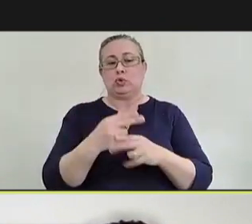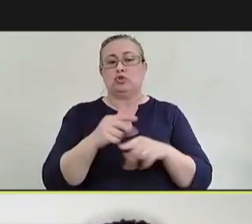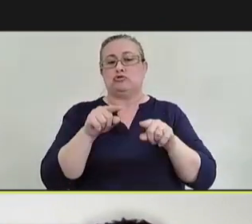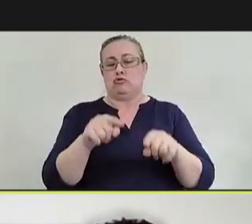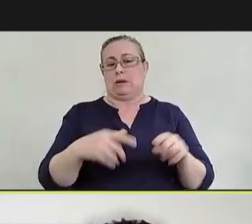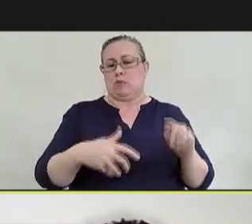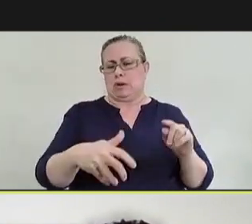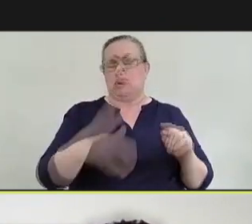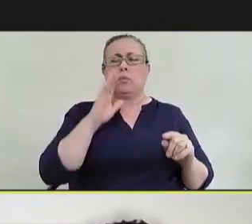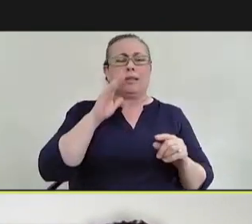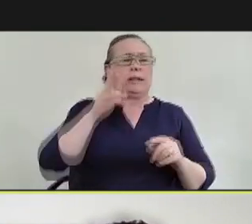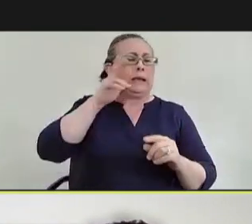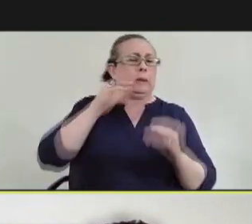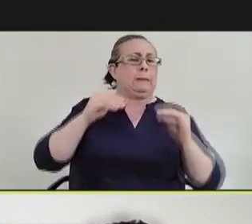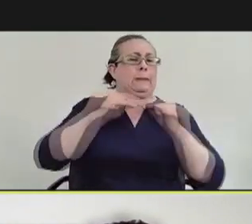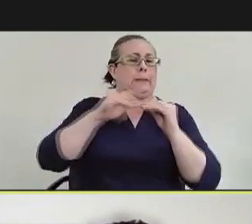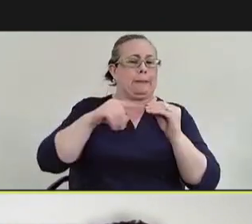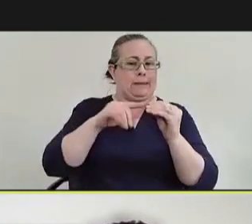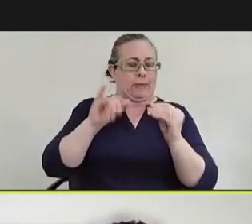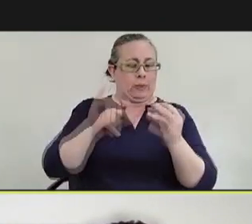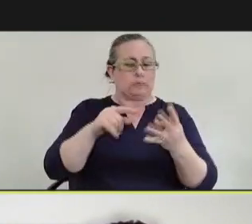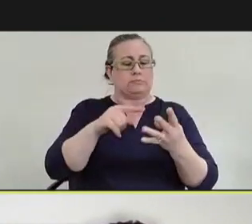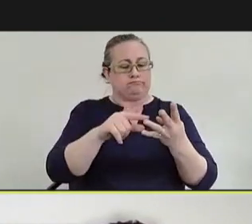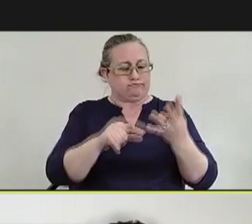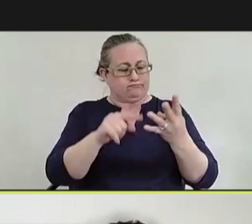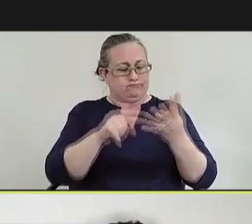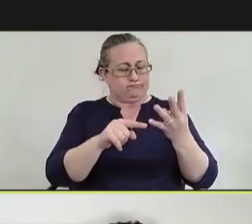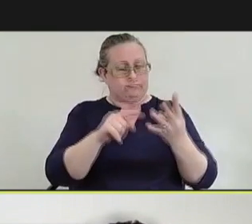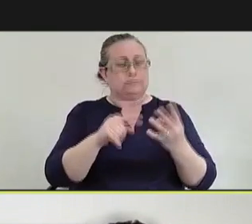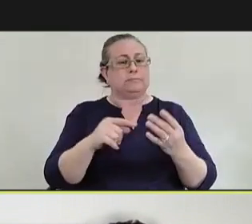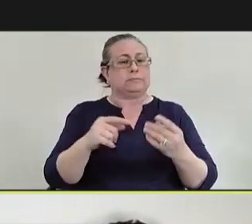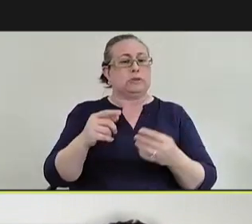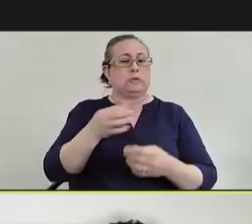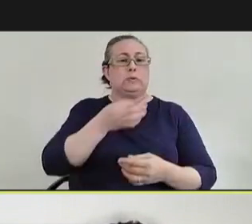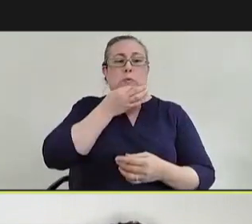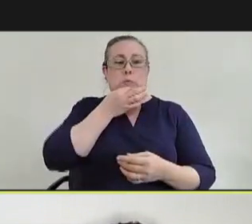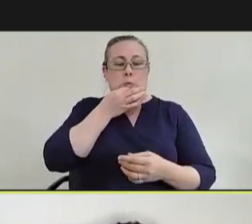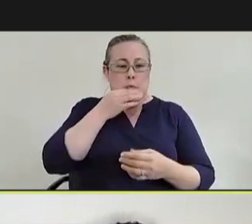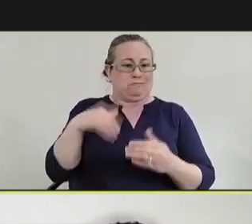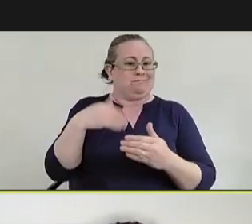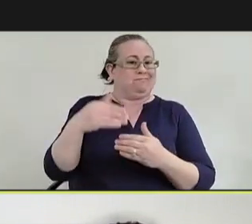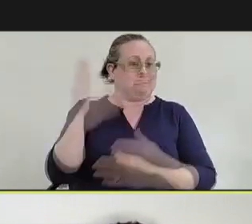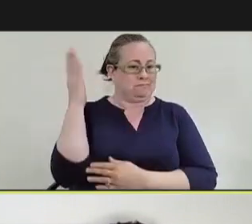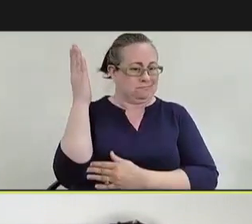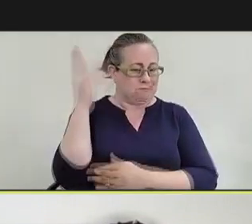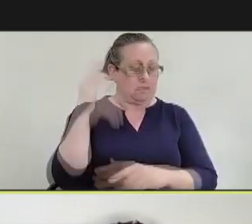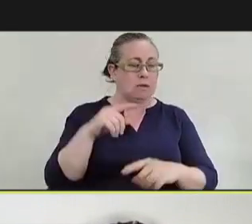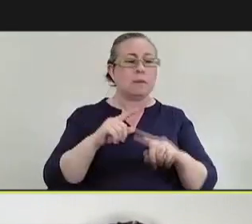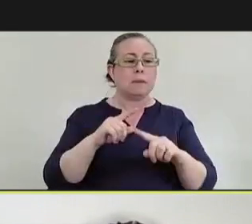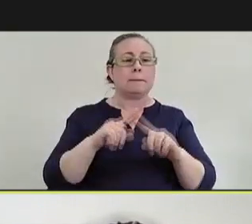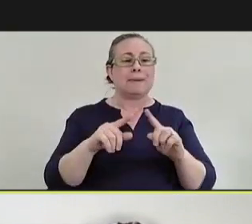hear more about those through the talks coming on-- coming up next, but now having. Influenza,